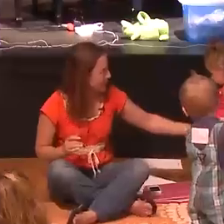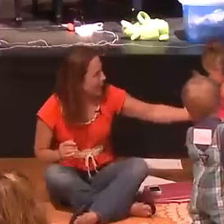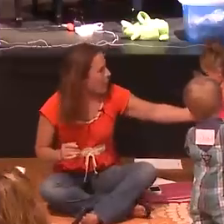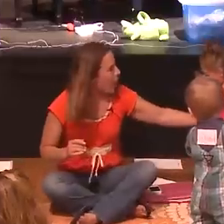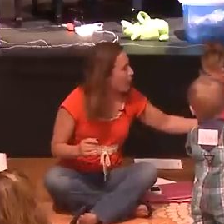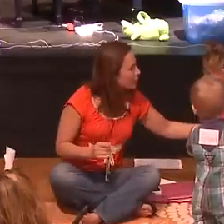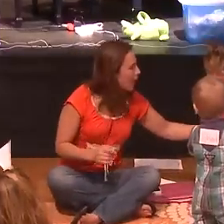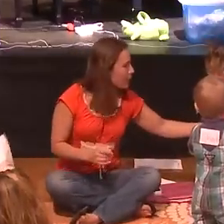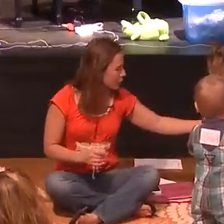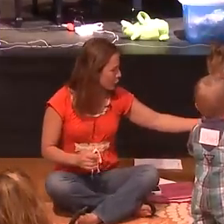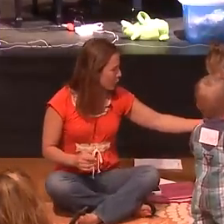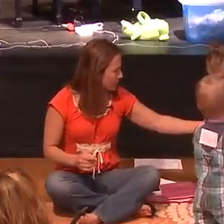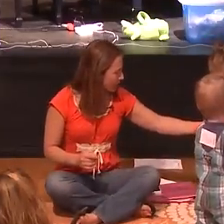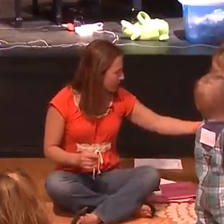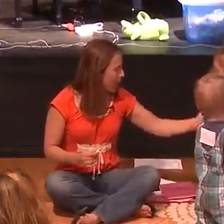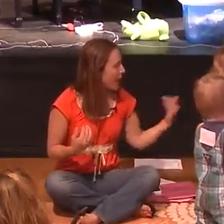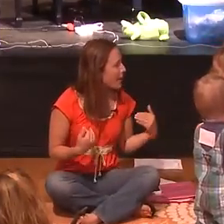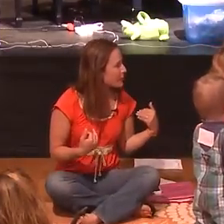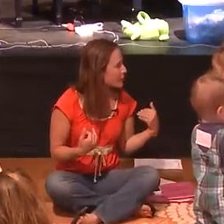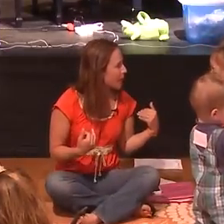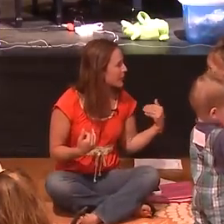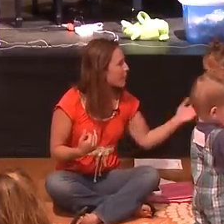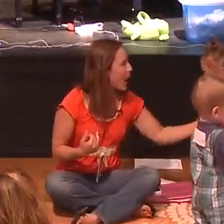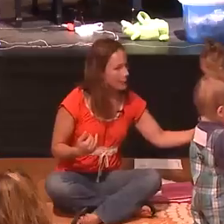Now, Bridget, I bet you know these signs. I have some signs in a box,